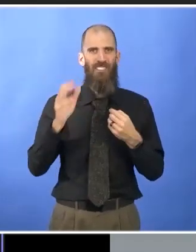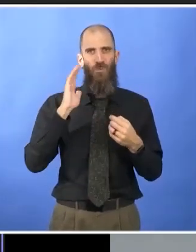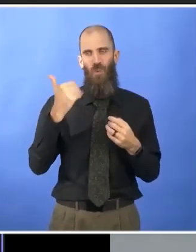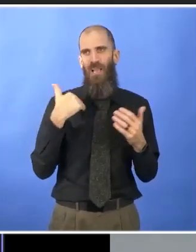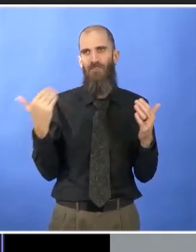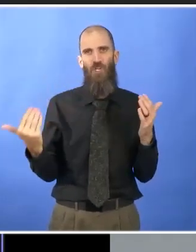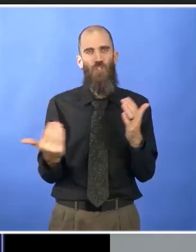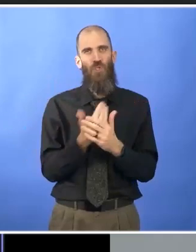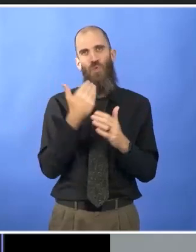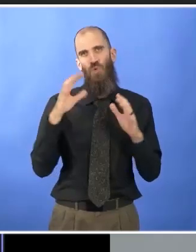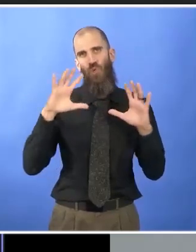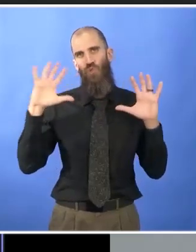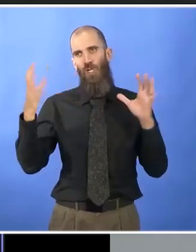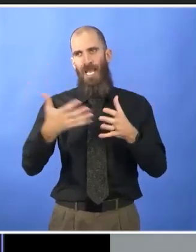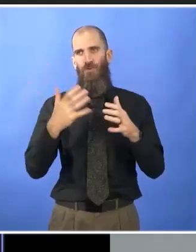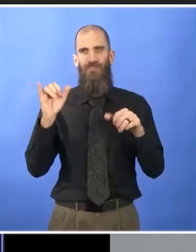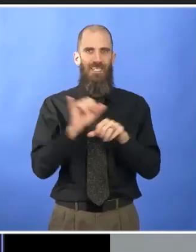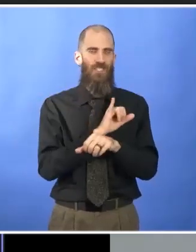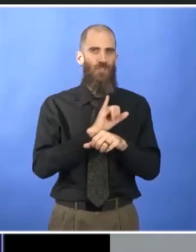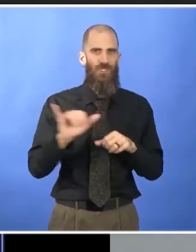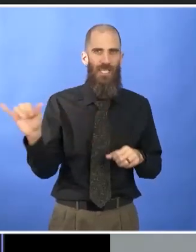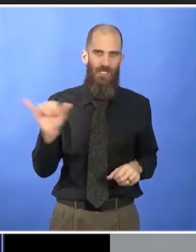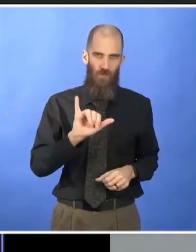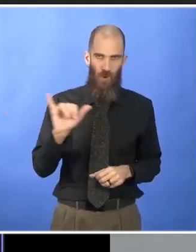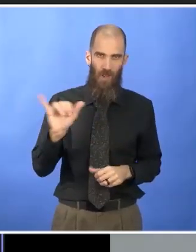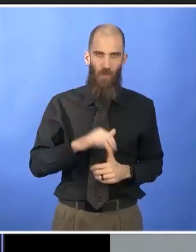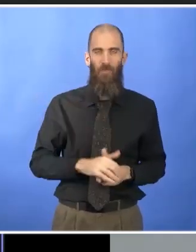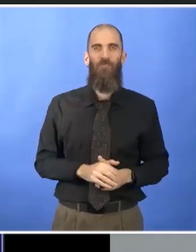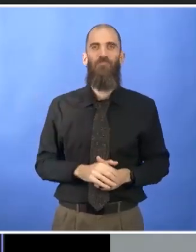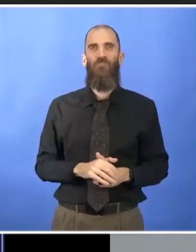I WOULD LIKE TO ANNOUNCE THEM HERE FIRST. THEY ARE THREE